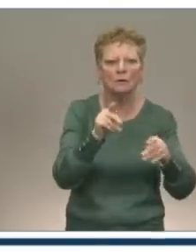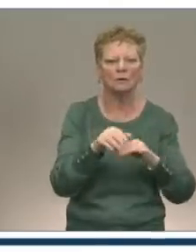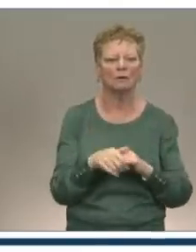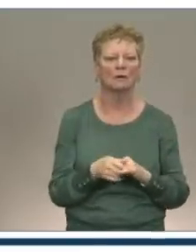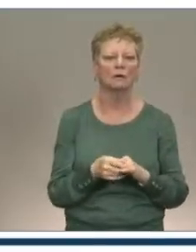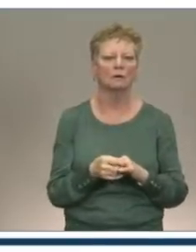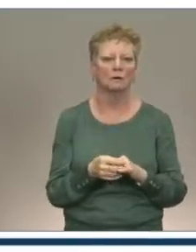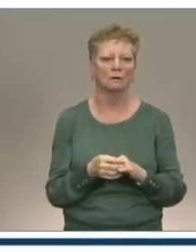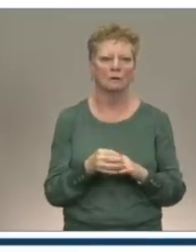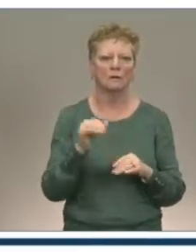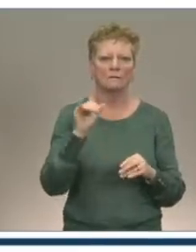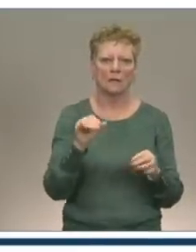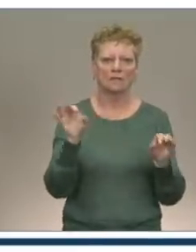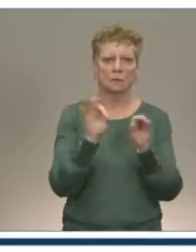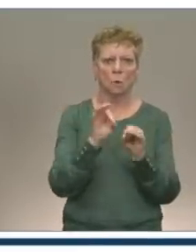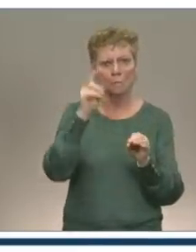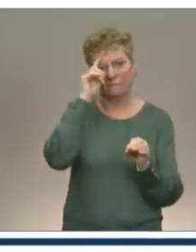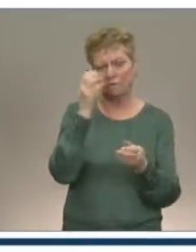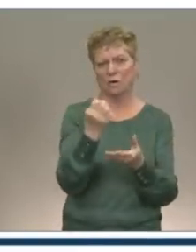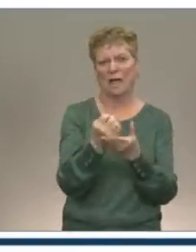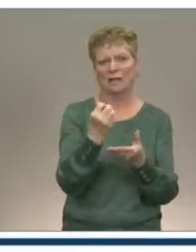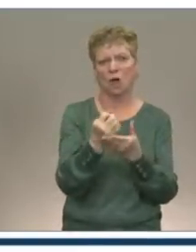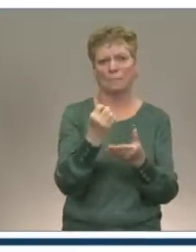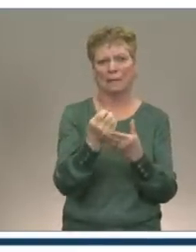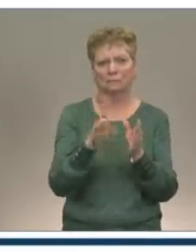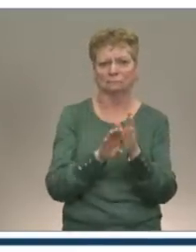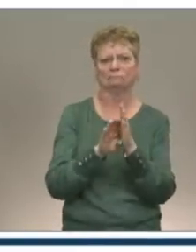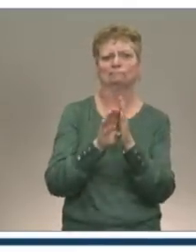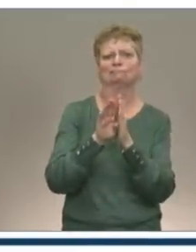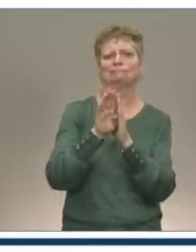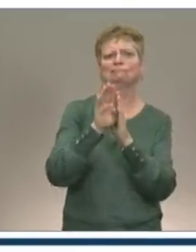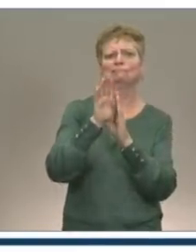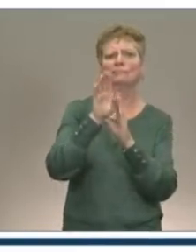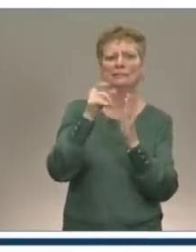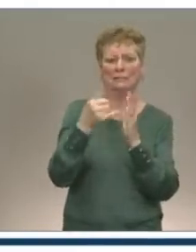that are important for an economic recovery and i think all nova scotians have had their say on that